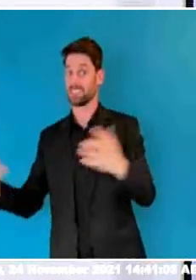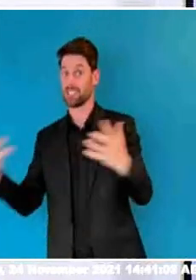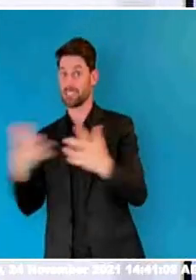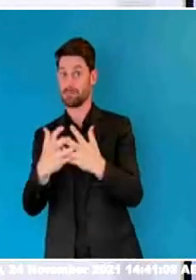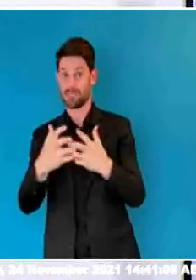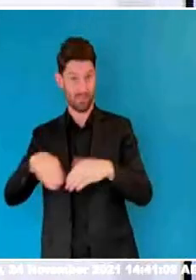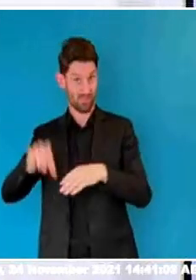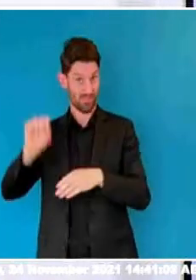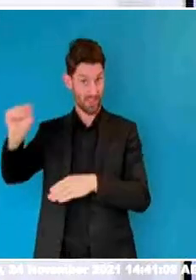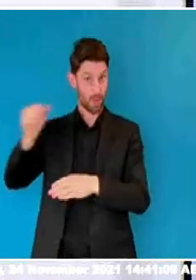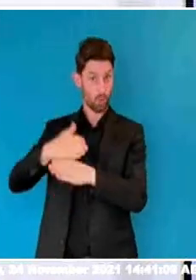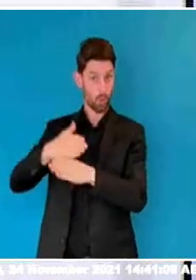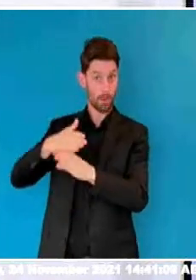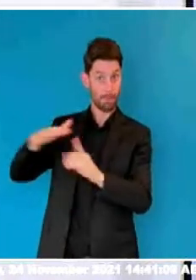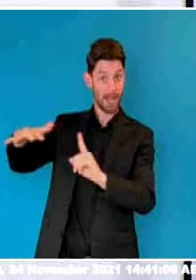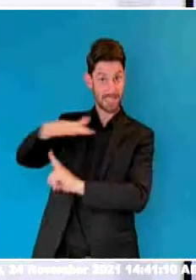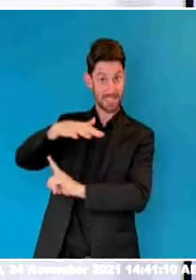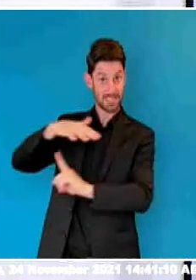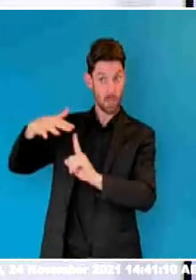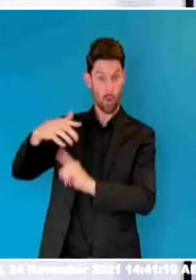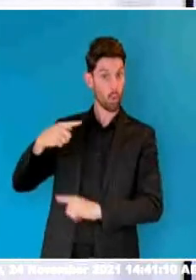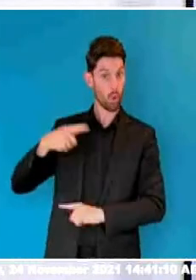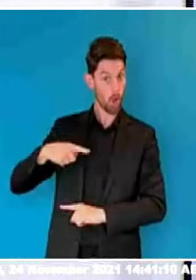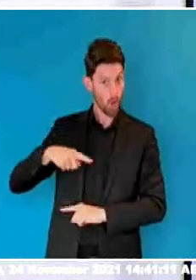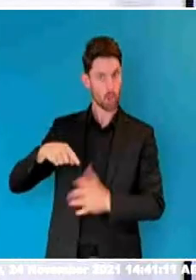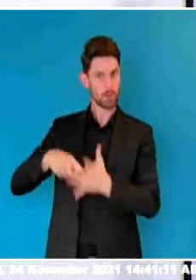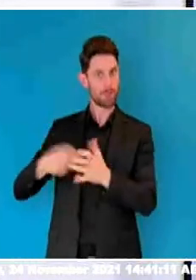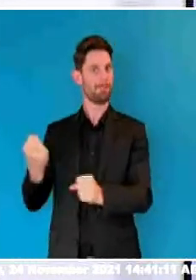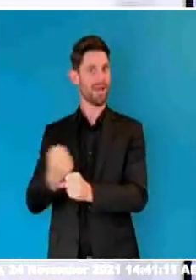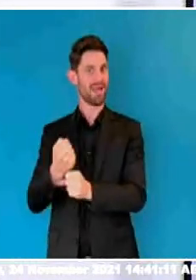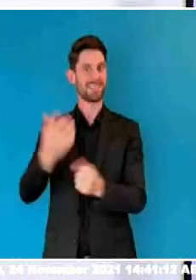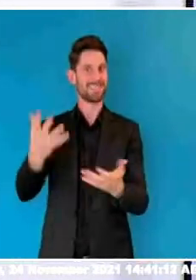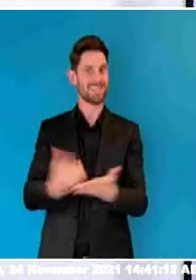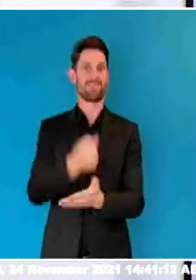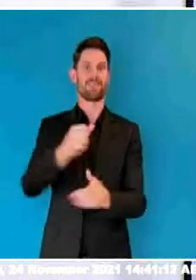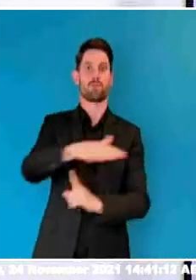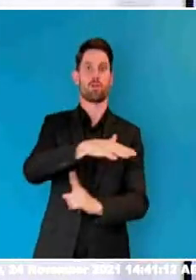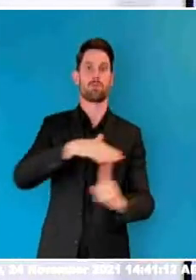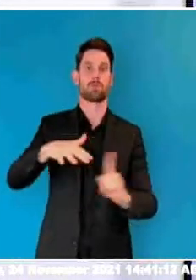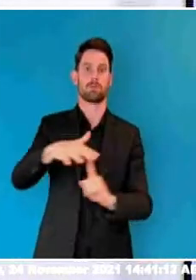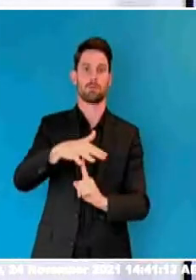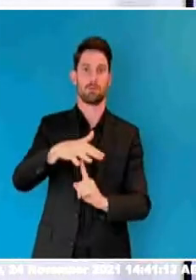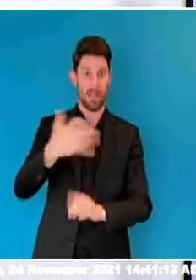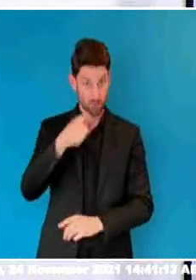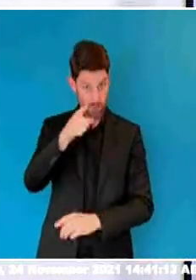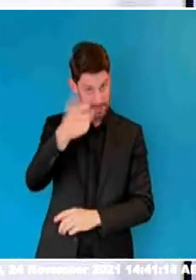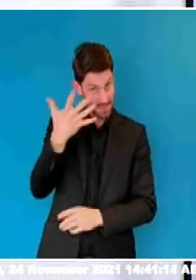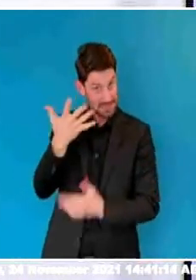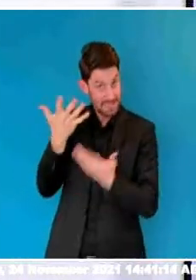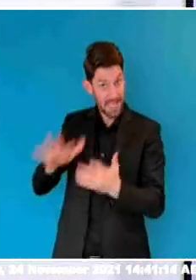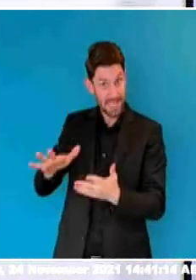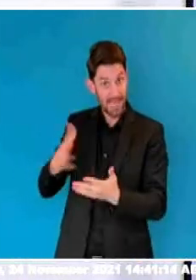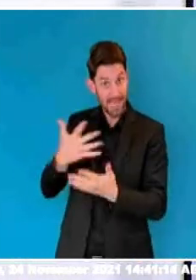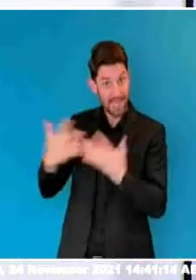make the workplace safer for workers with disability? No, we have not.